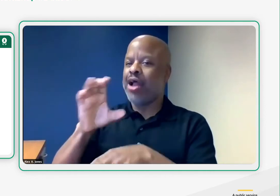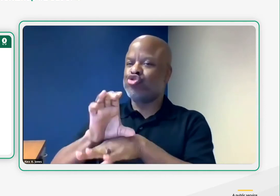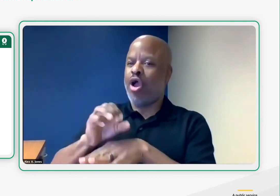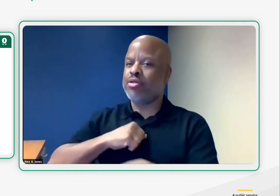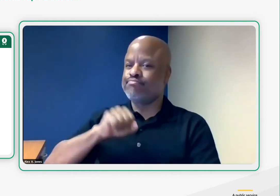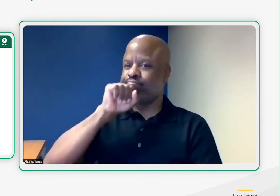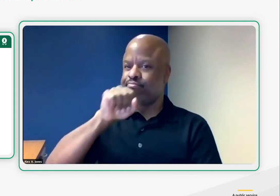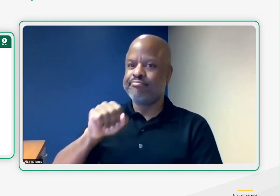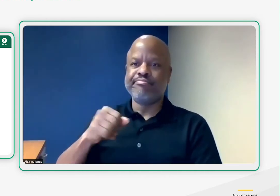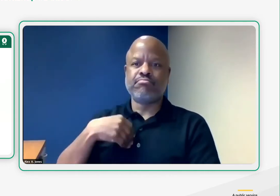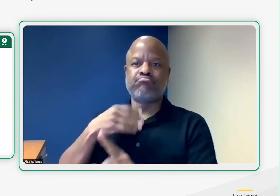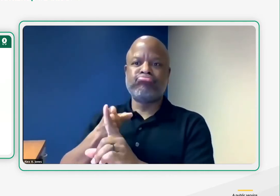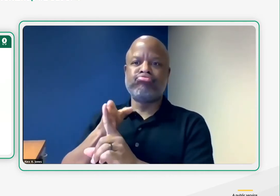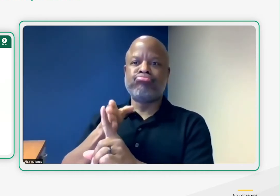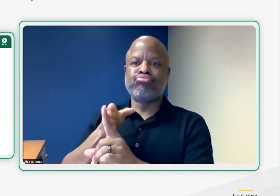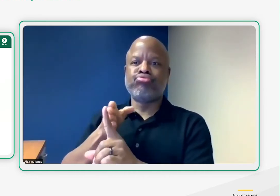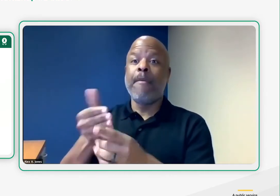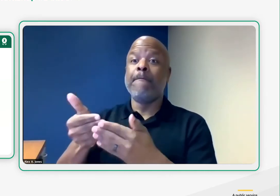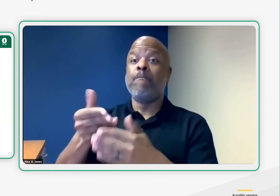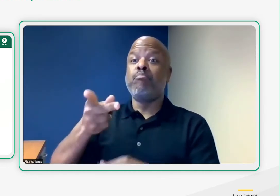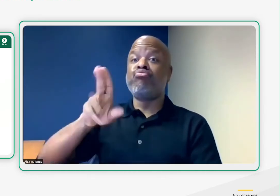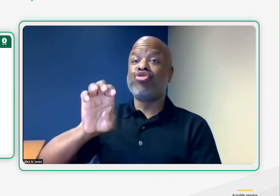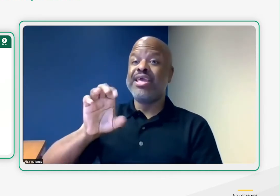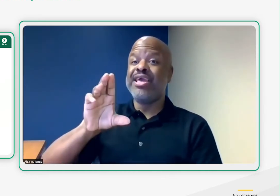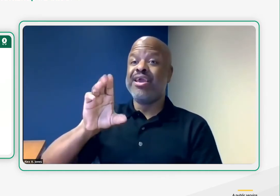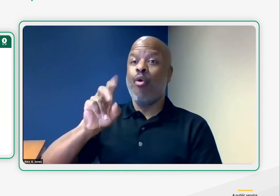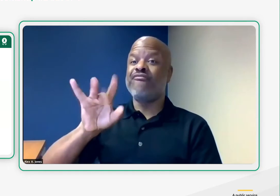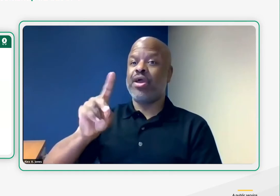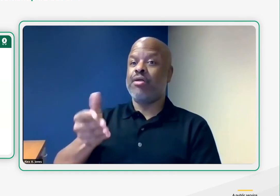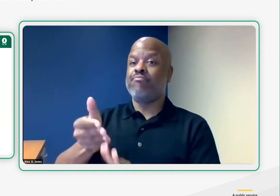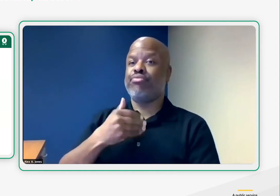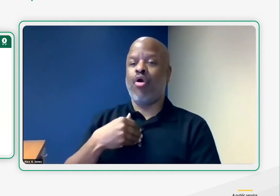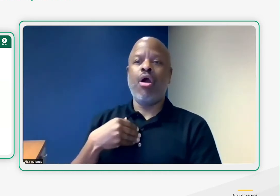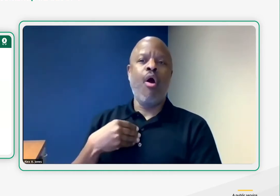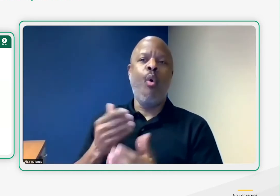It's my favorite and my go-to drink.